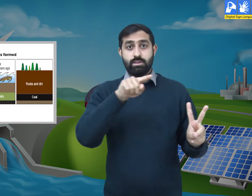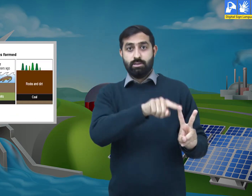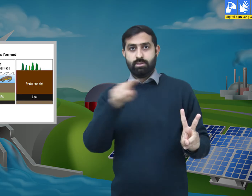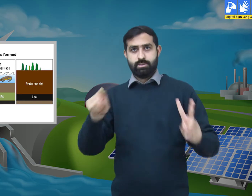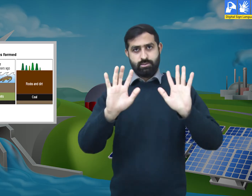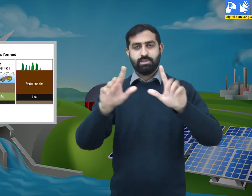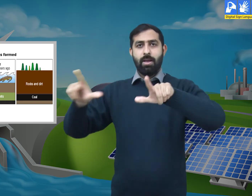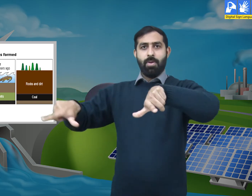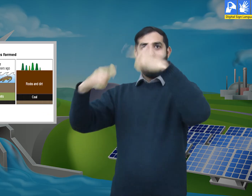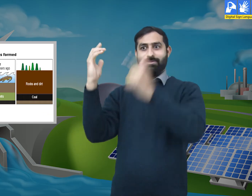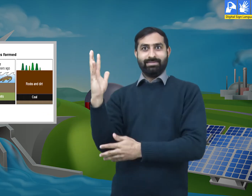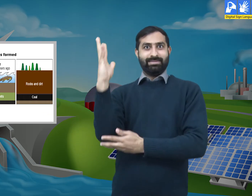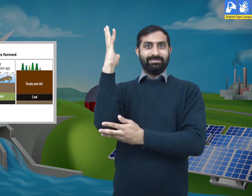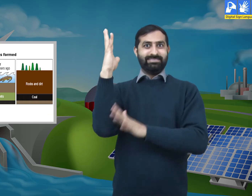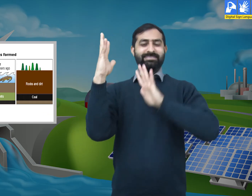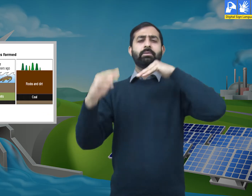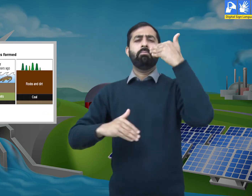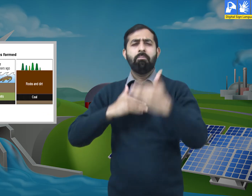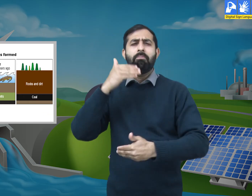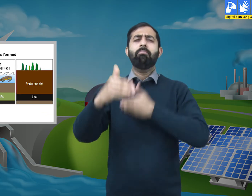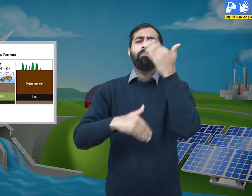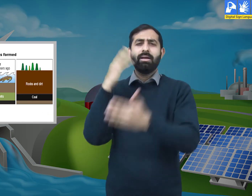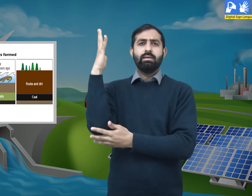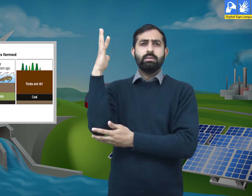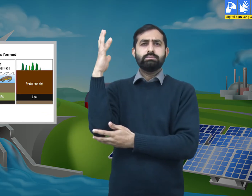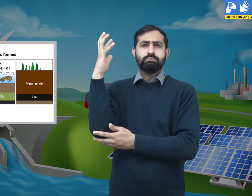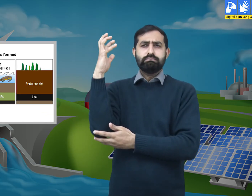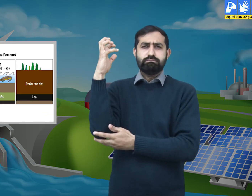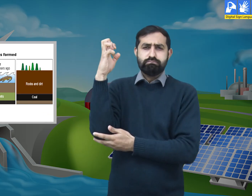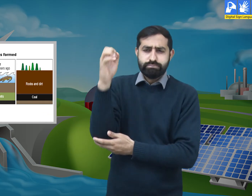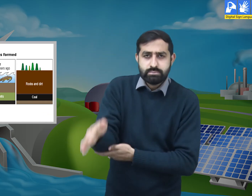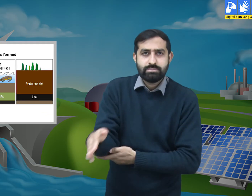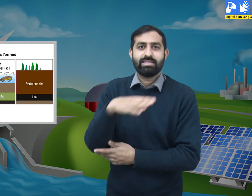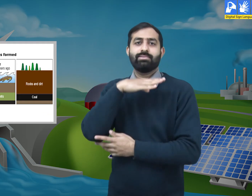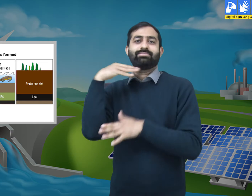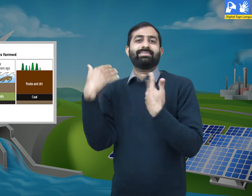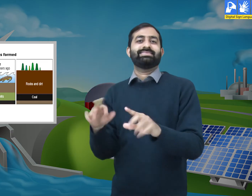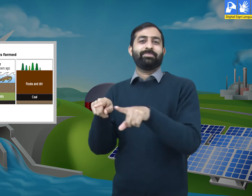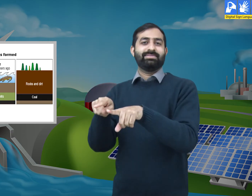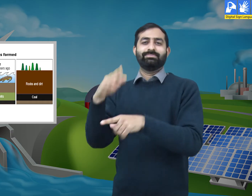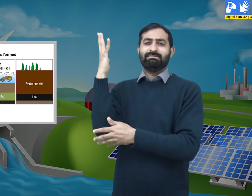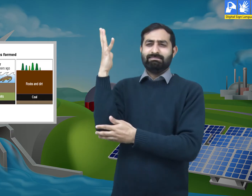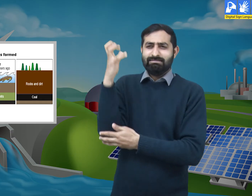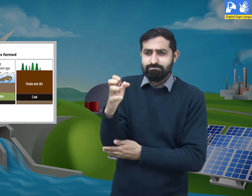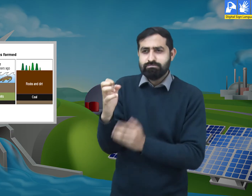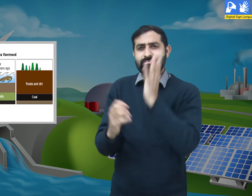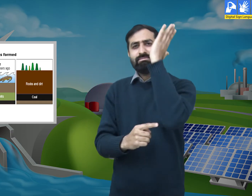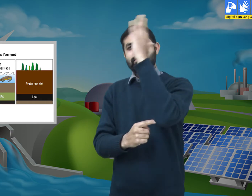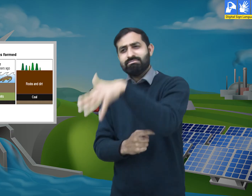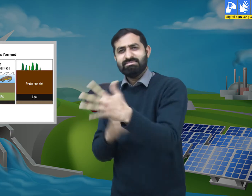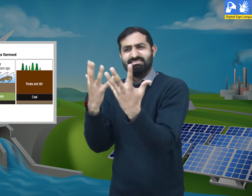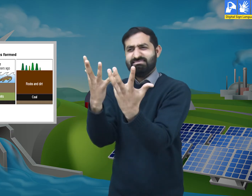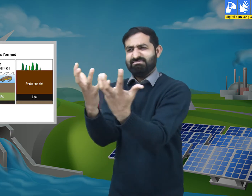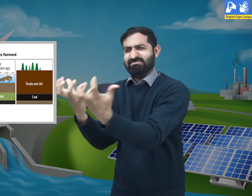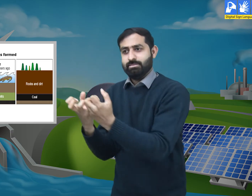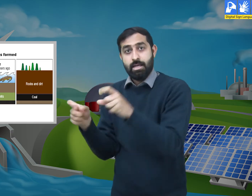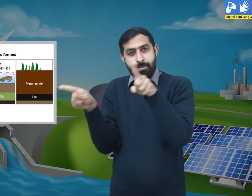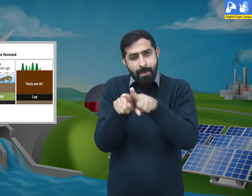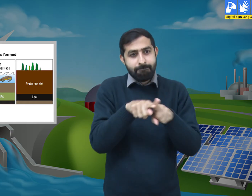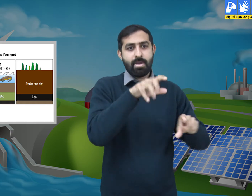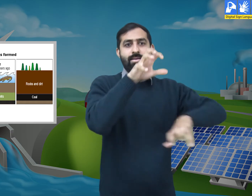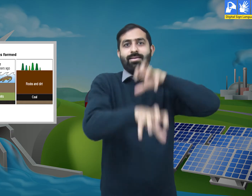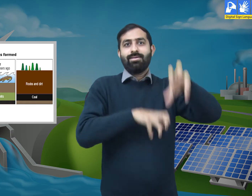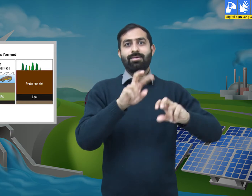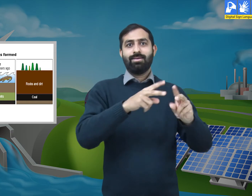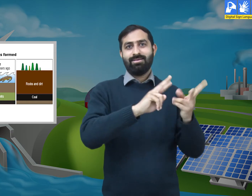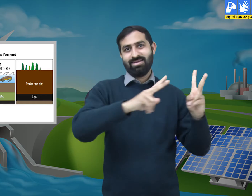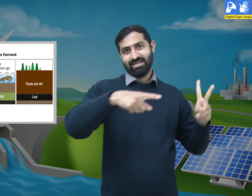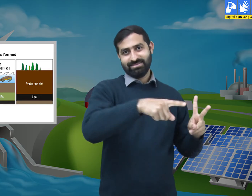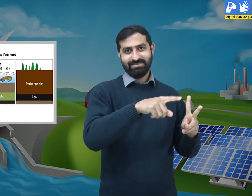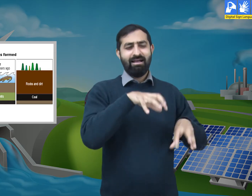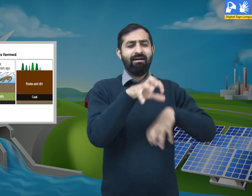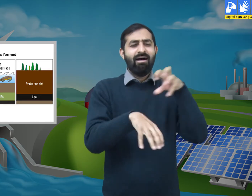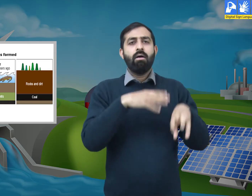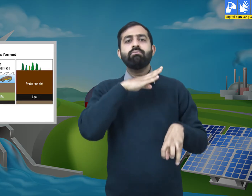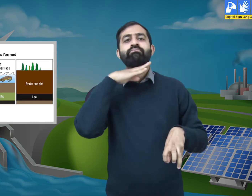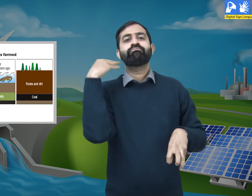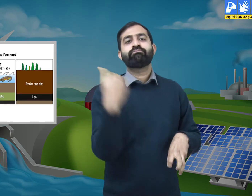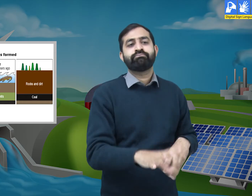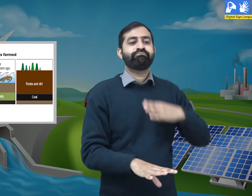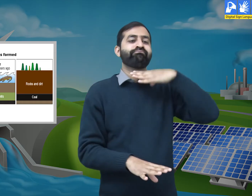When plants and animals die they get buried under the soil.